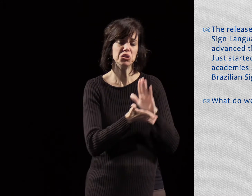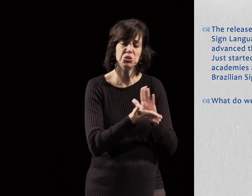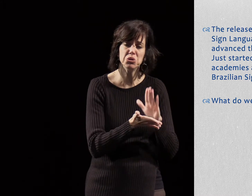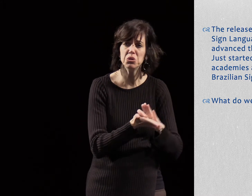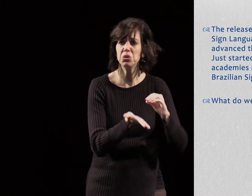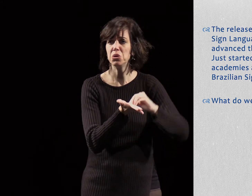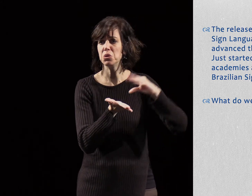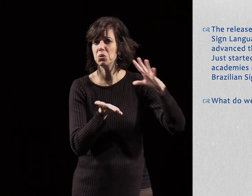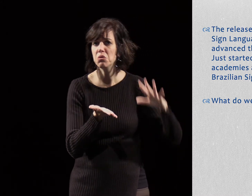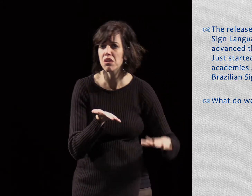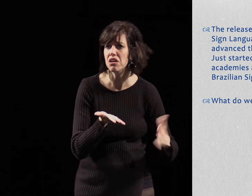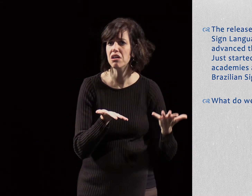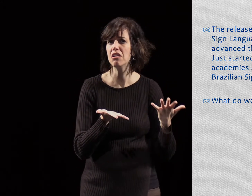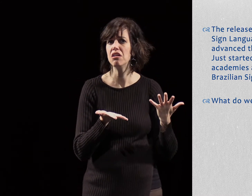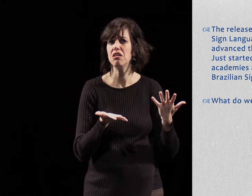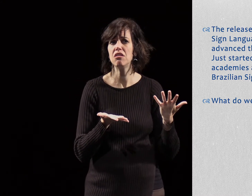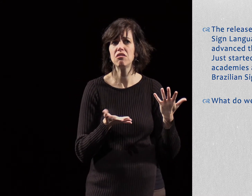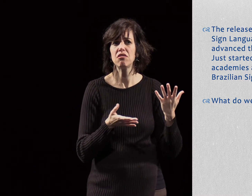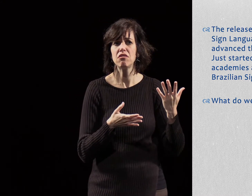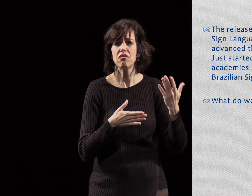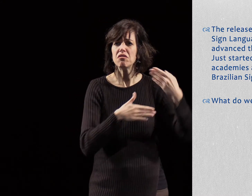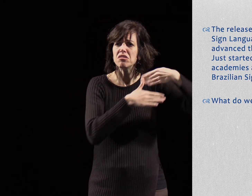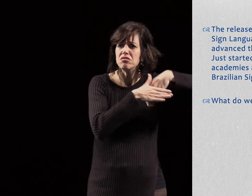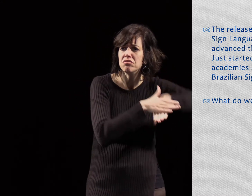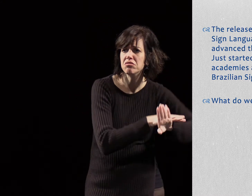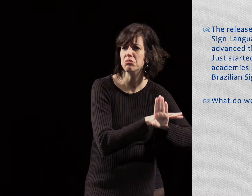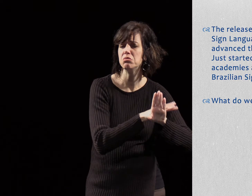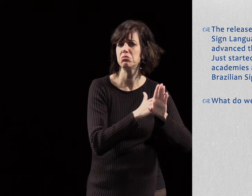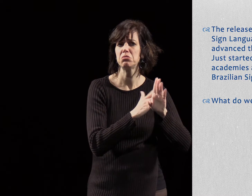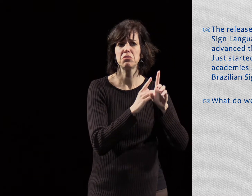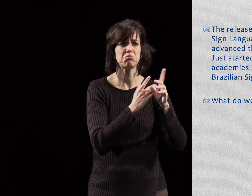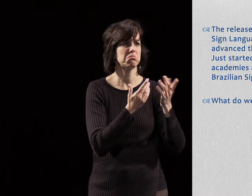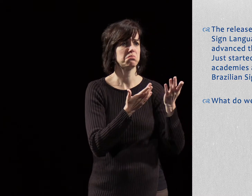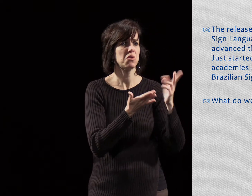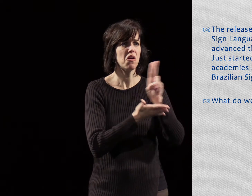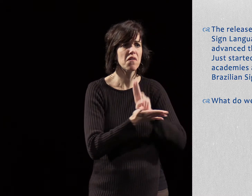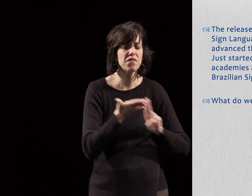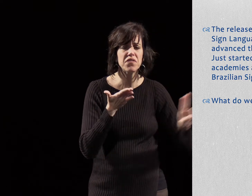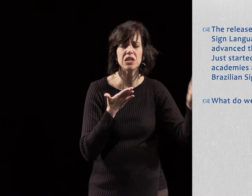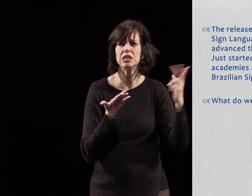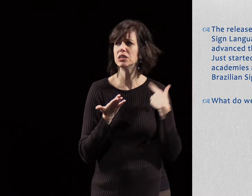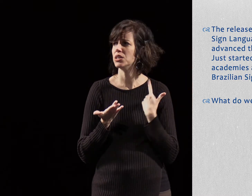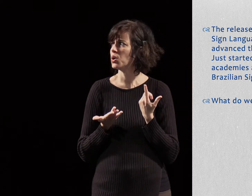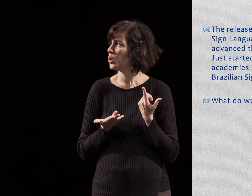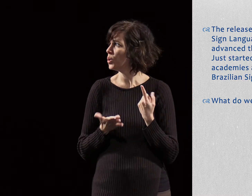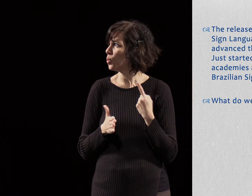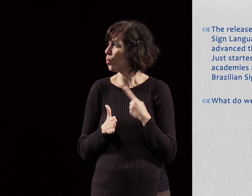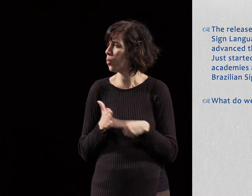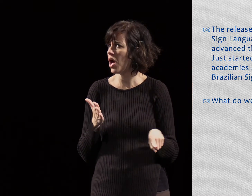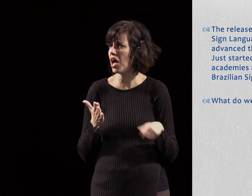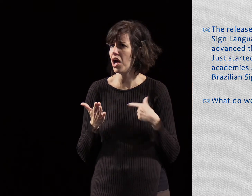schools, students, college level?